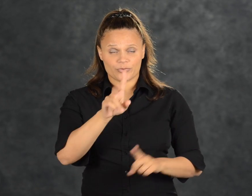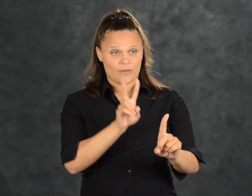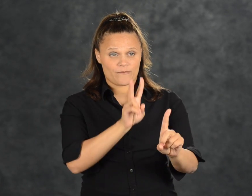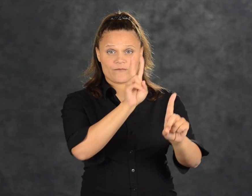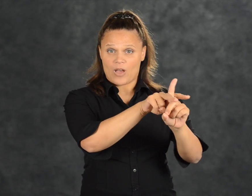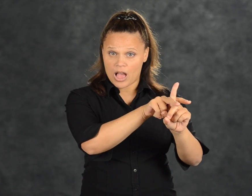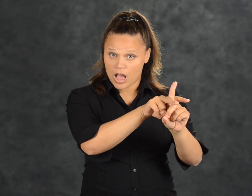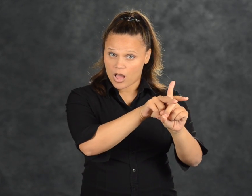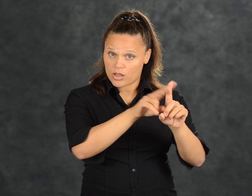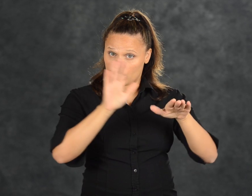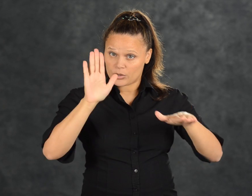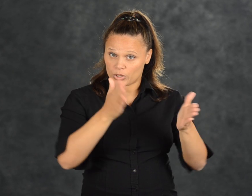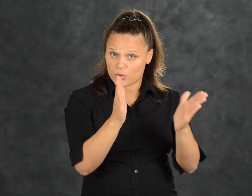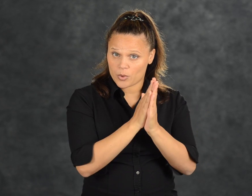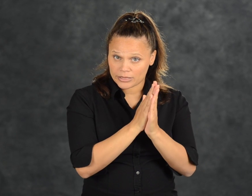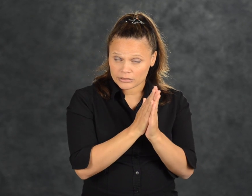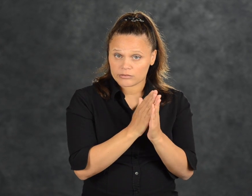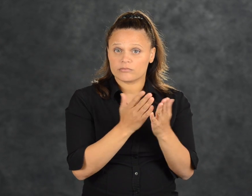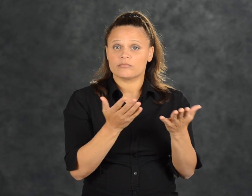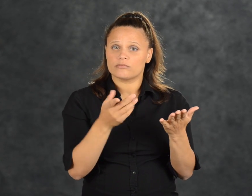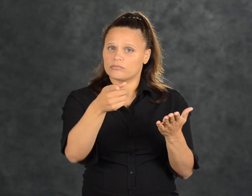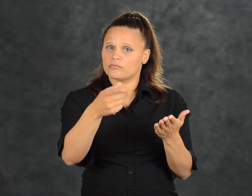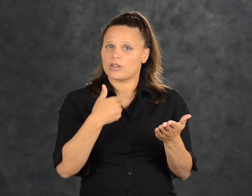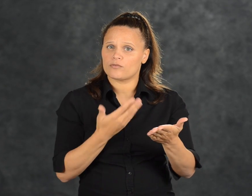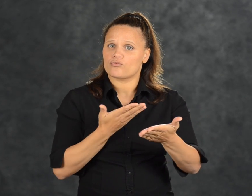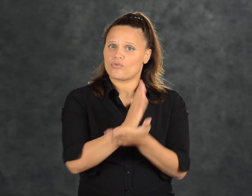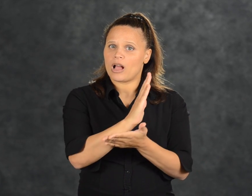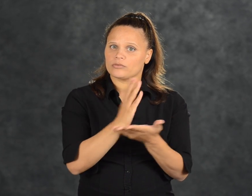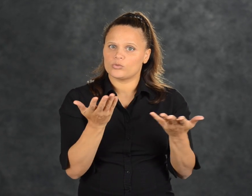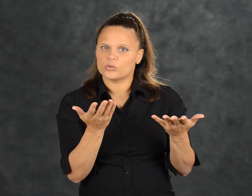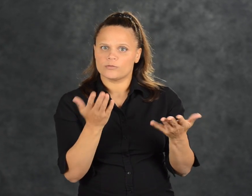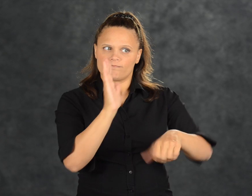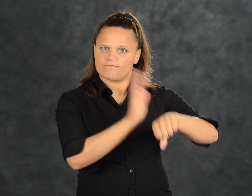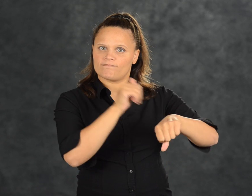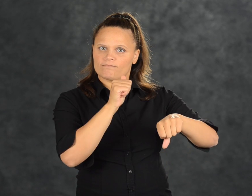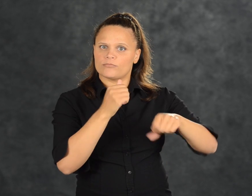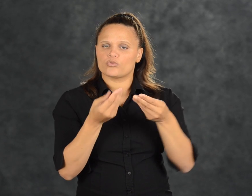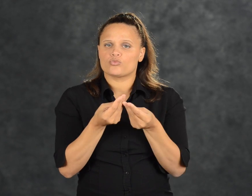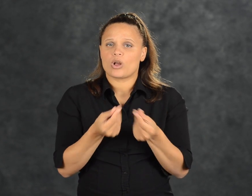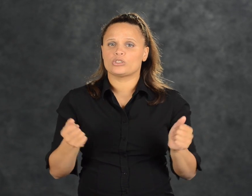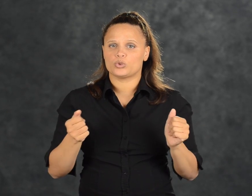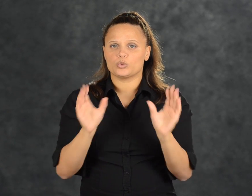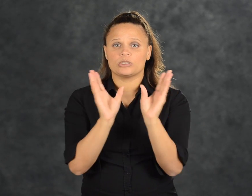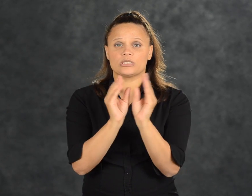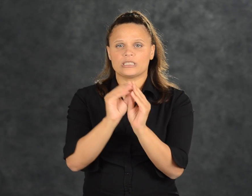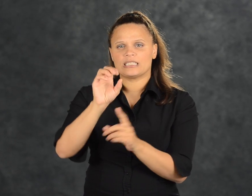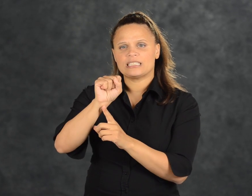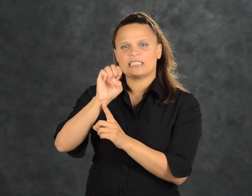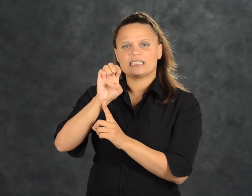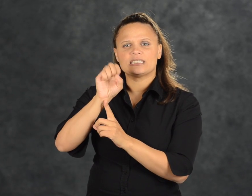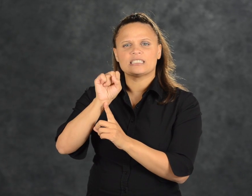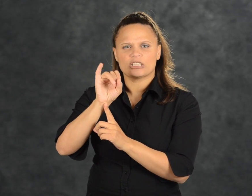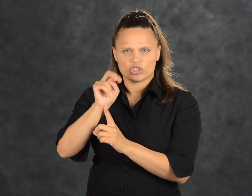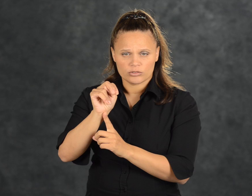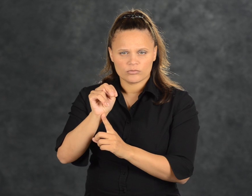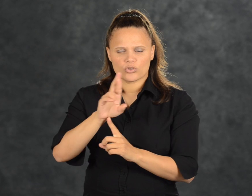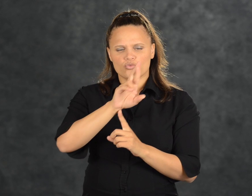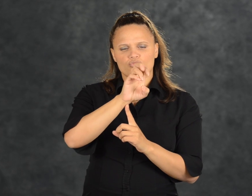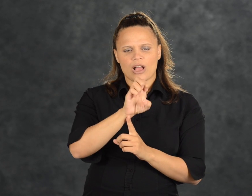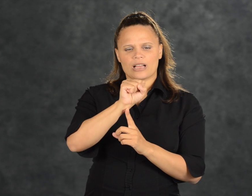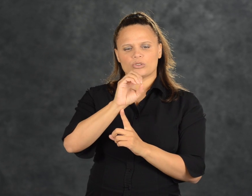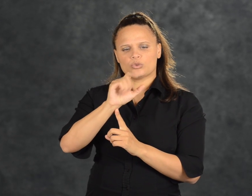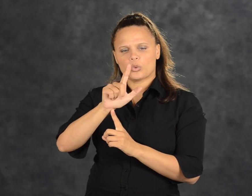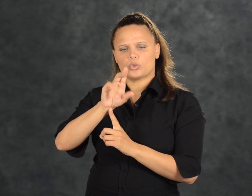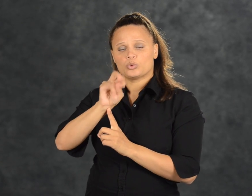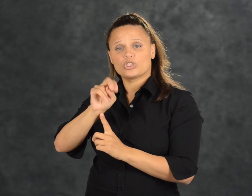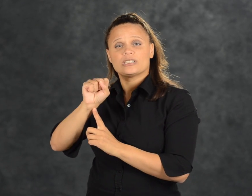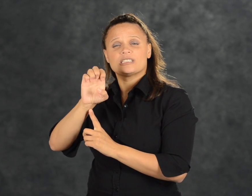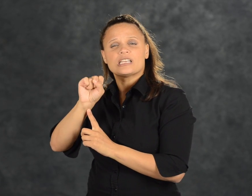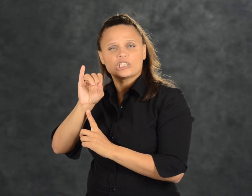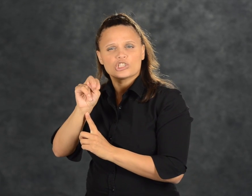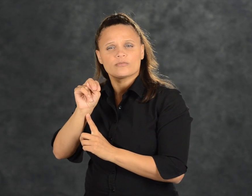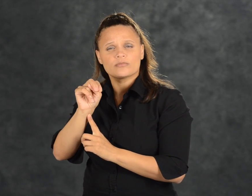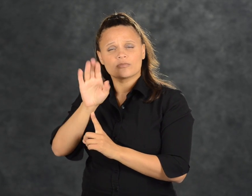When you file a hearing request, the law entitles you to a Resolution Session.